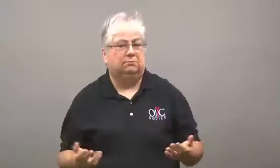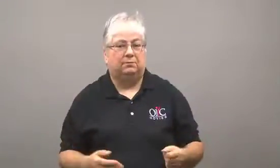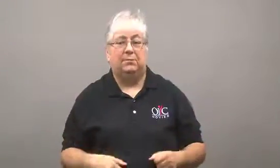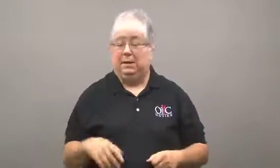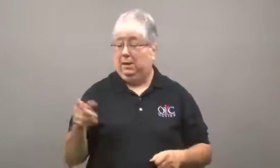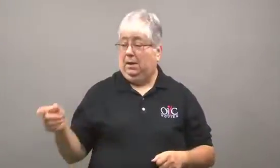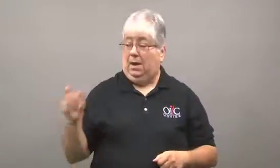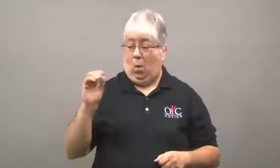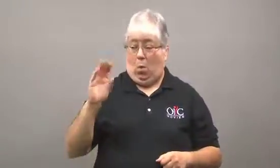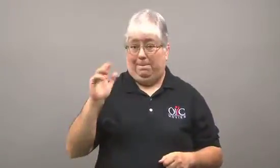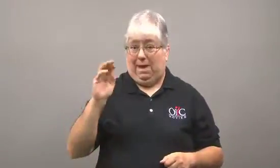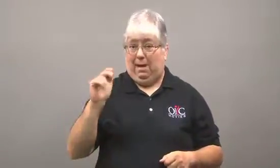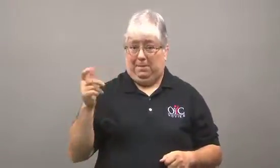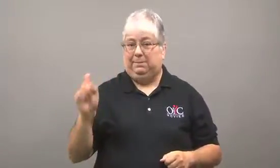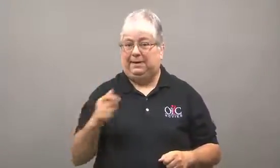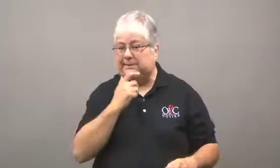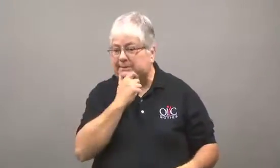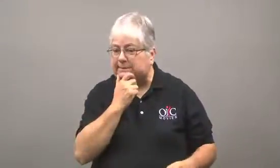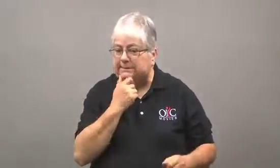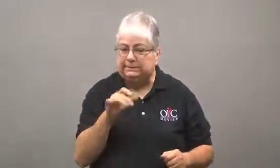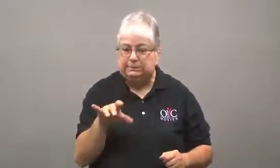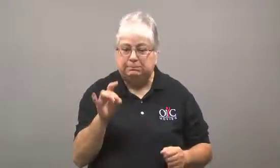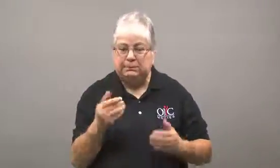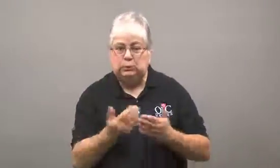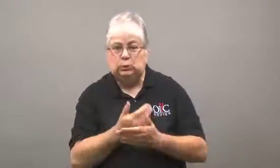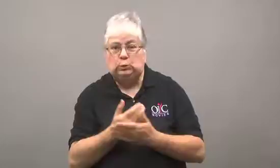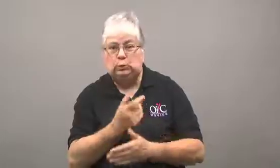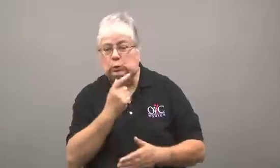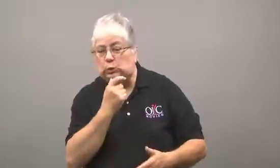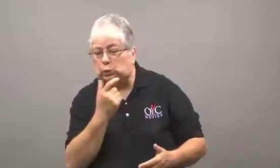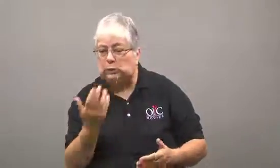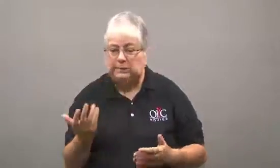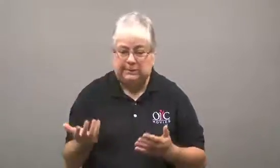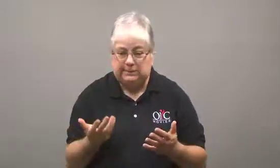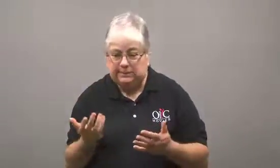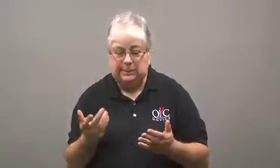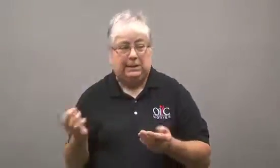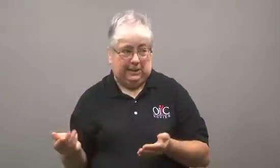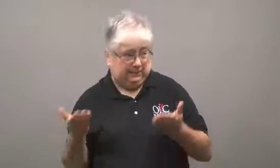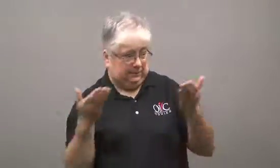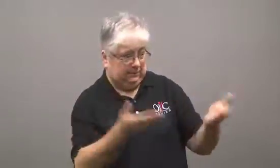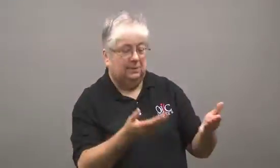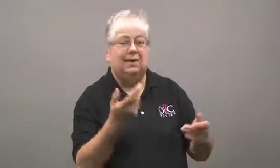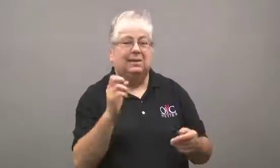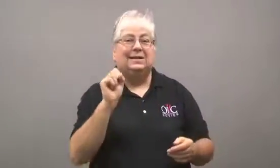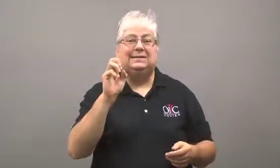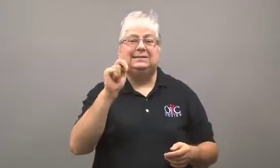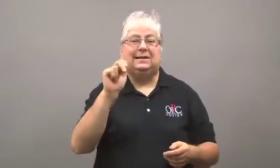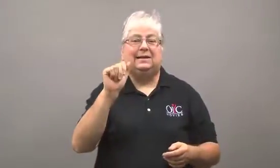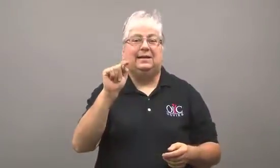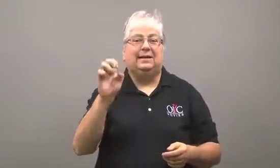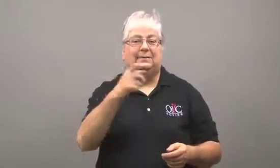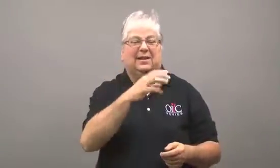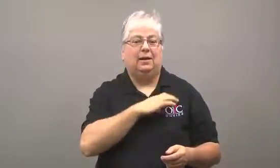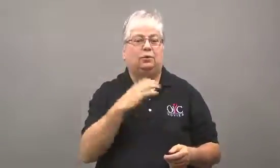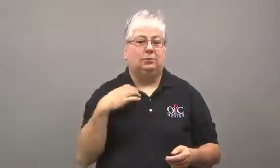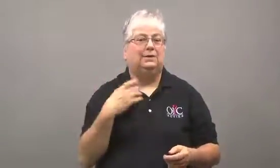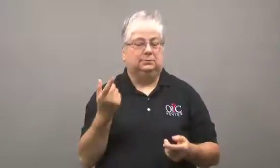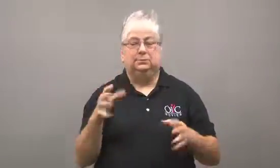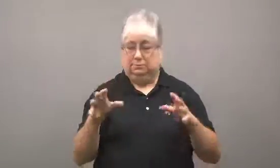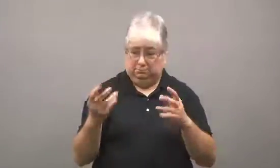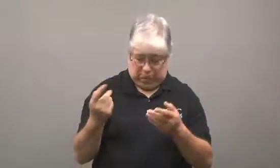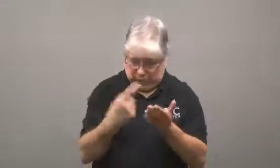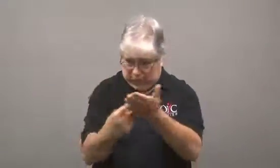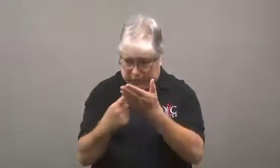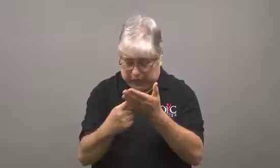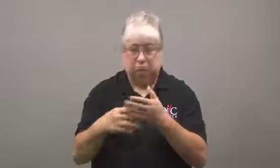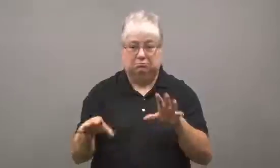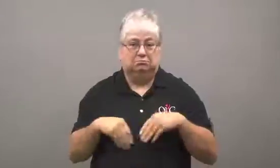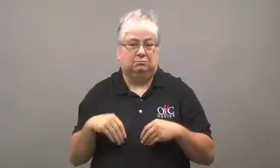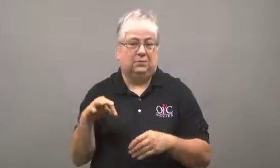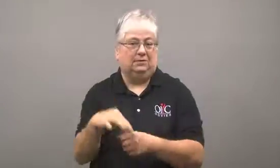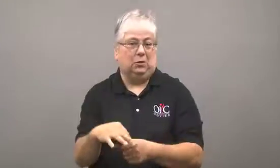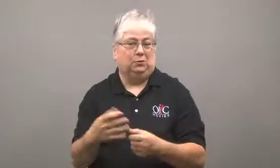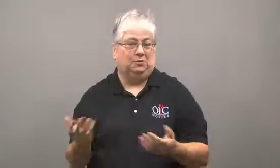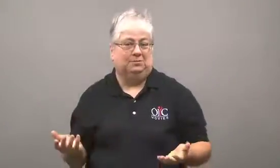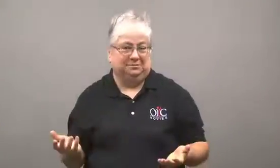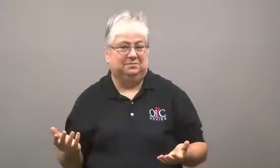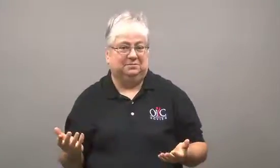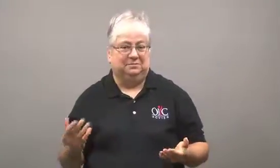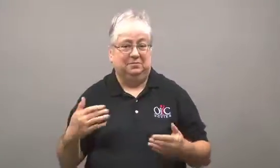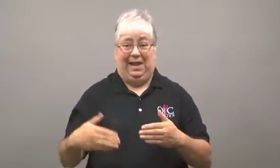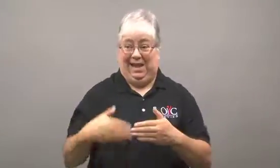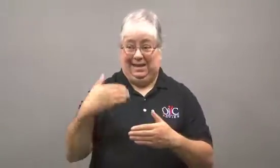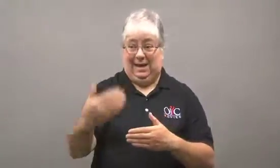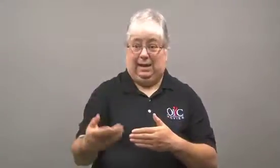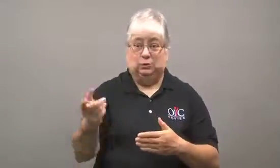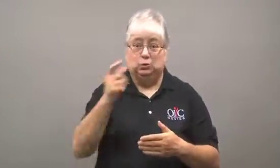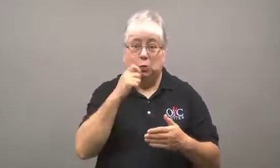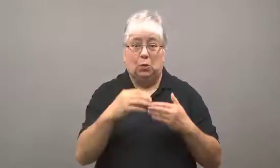Obama has to choose someone and submit the name to the Senate to vote on.